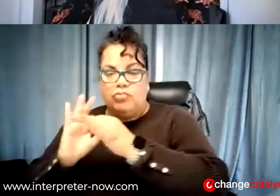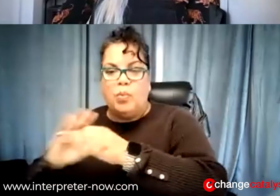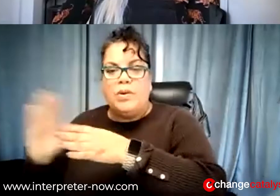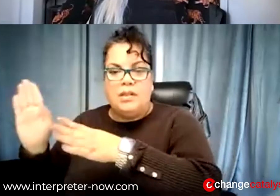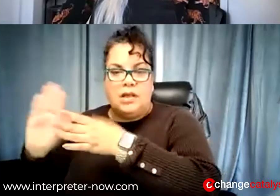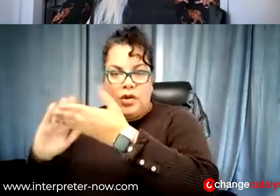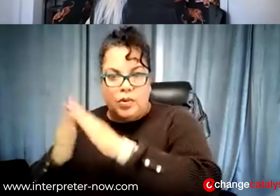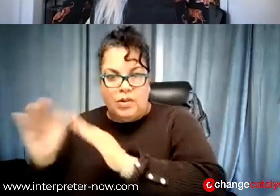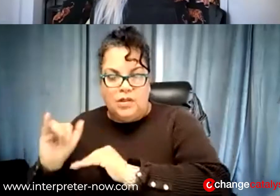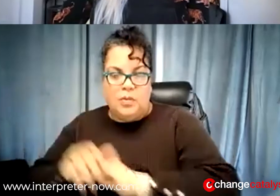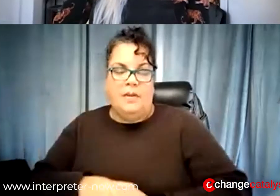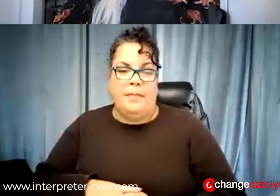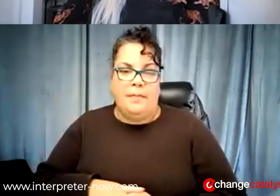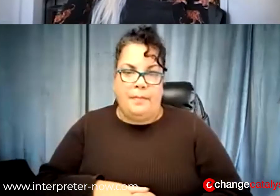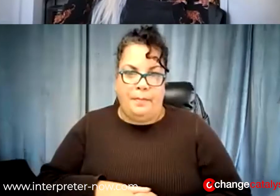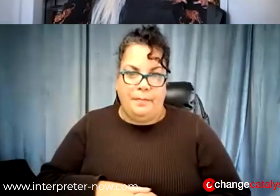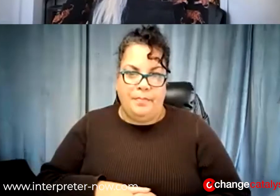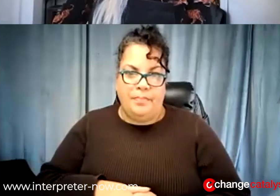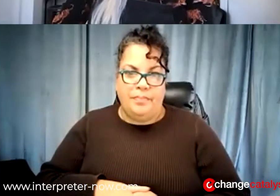process, and ideation process.